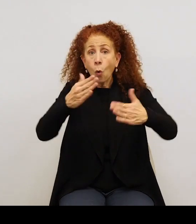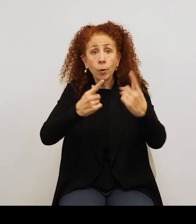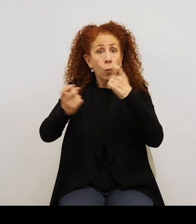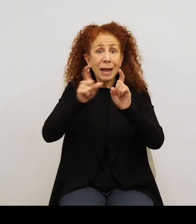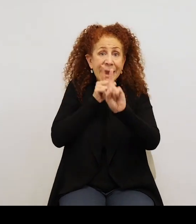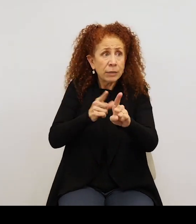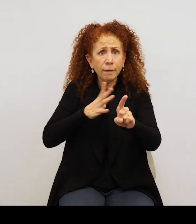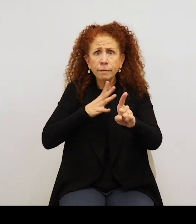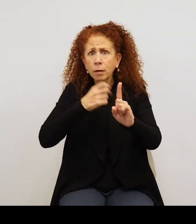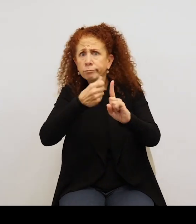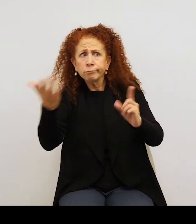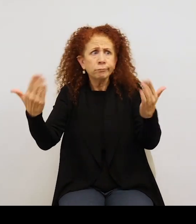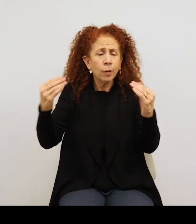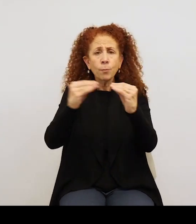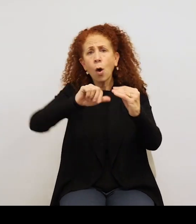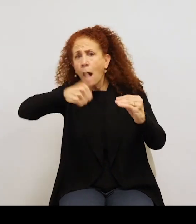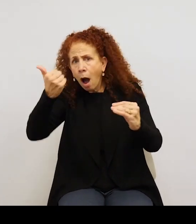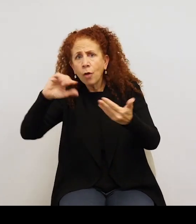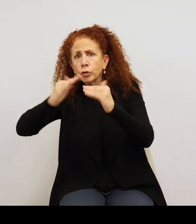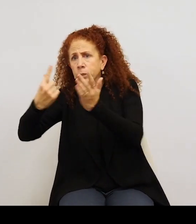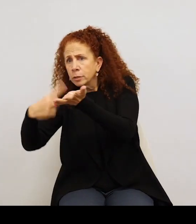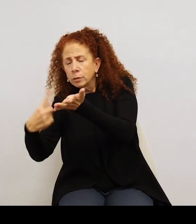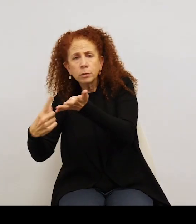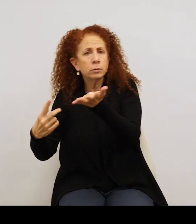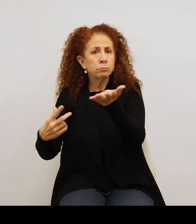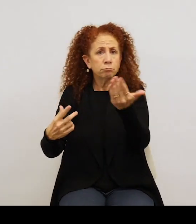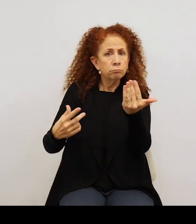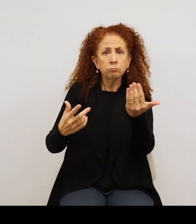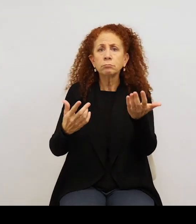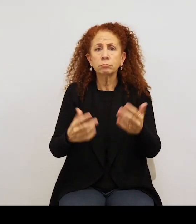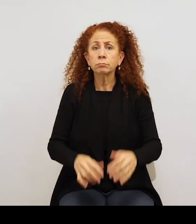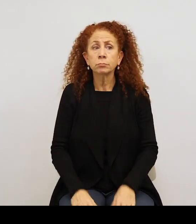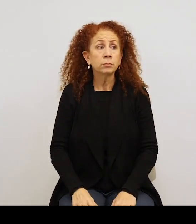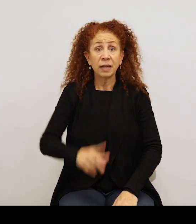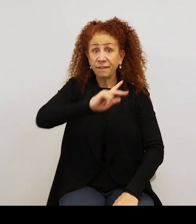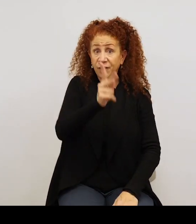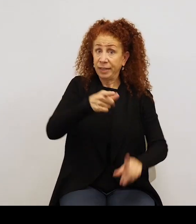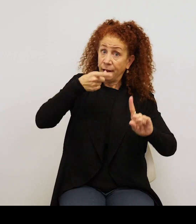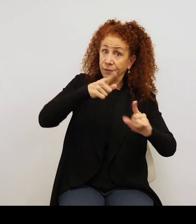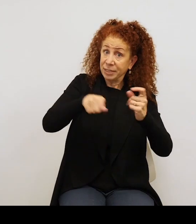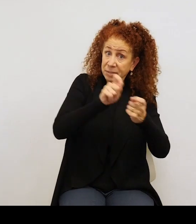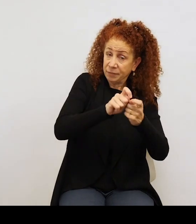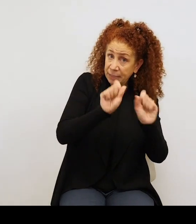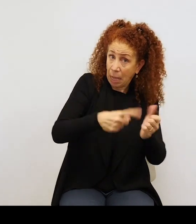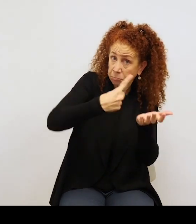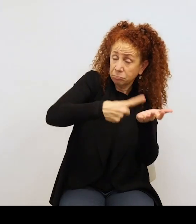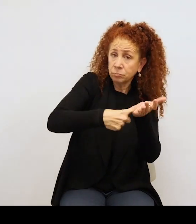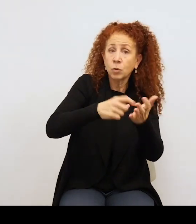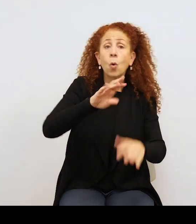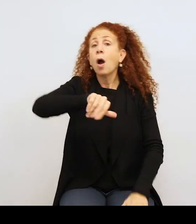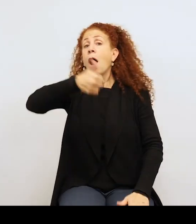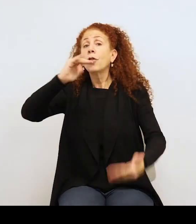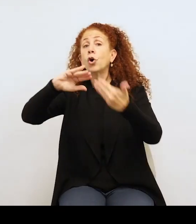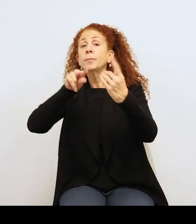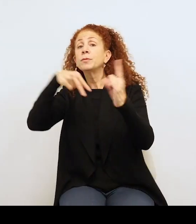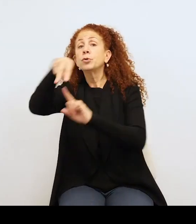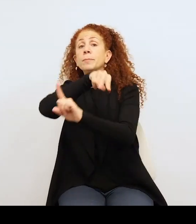to also look into other cities, particularly talk maybe about Philadelphia, and to look at other urban perspectives